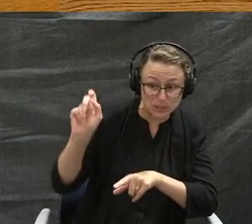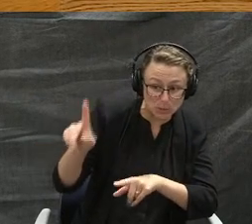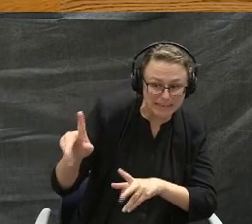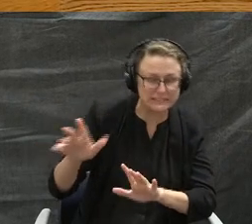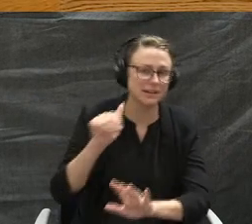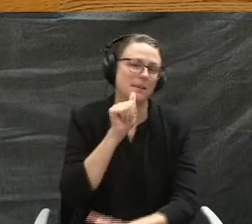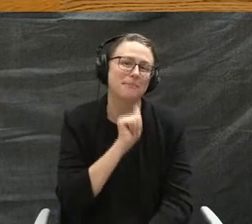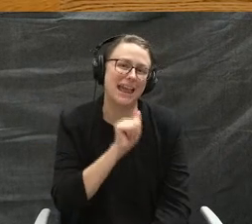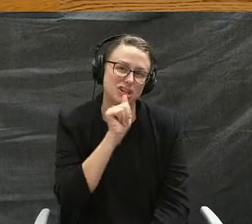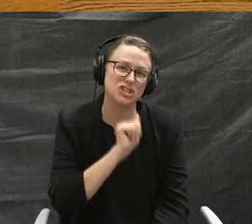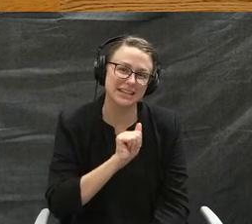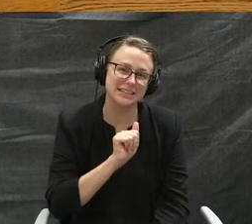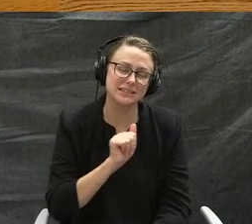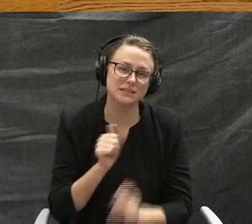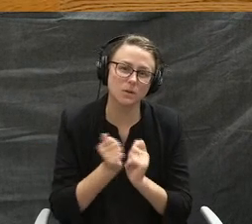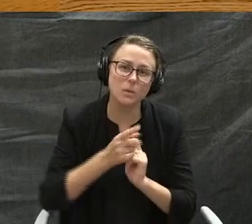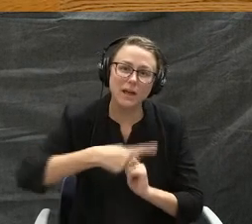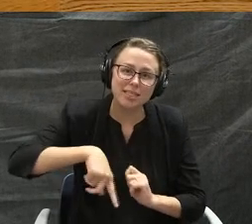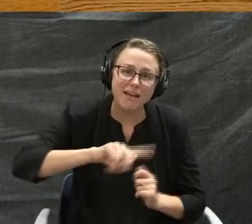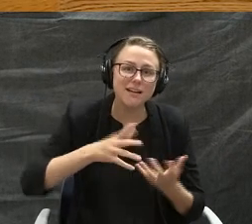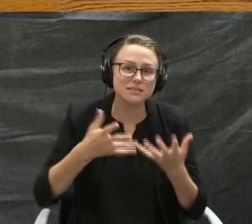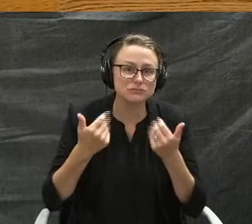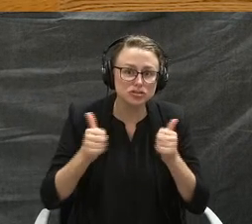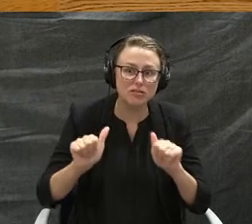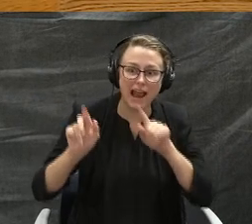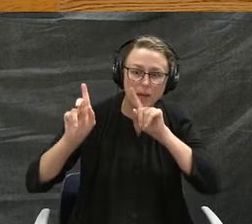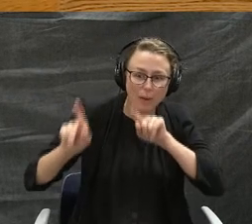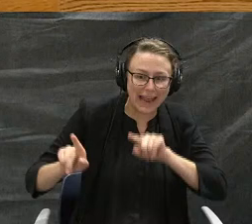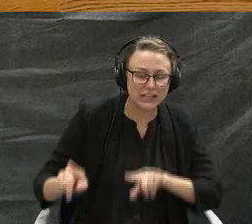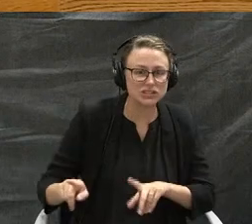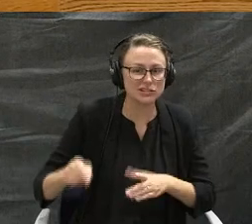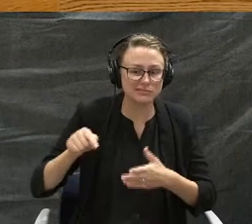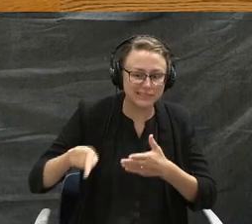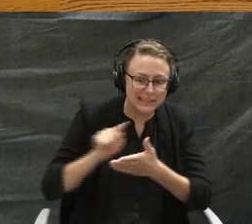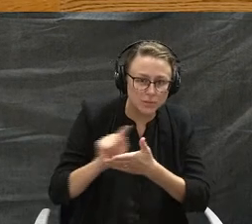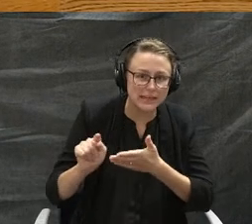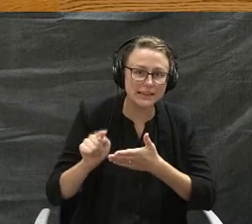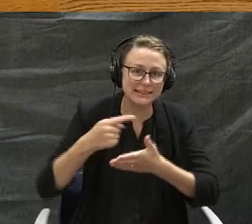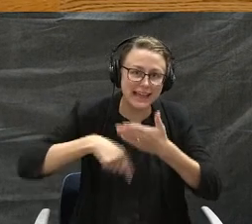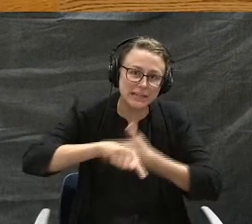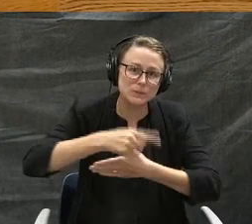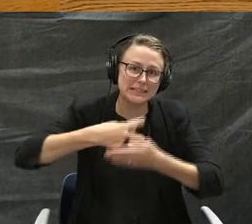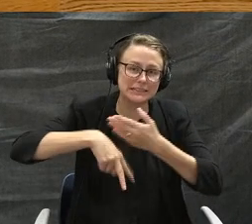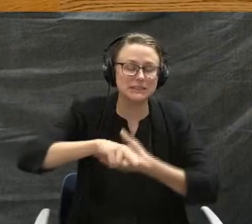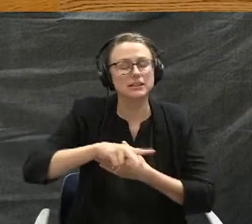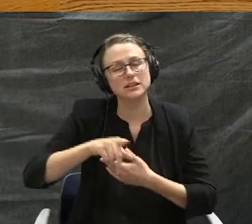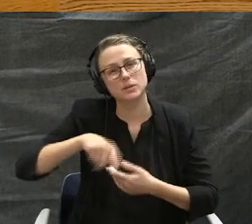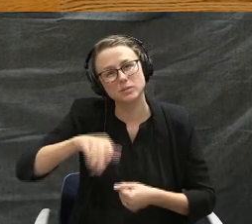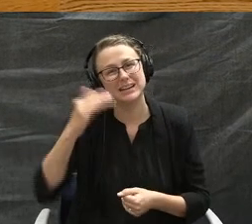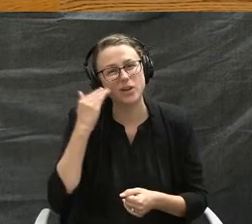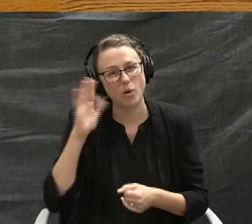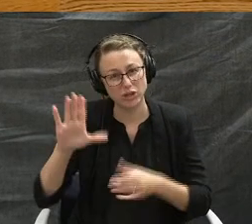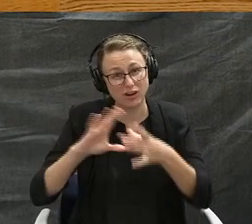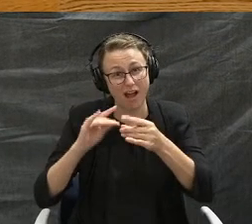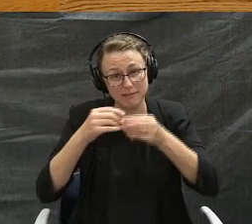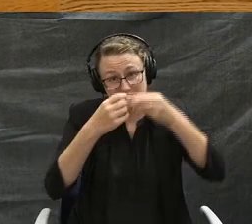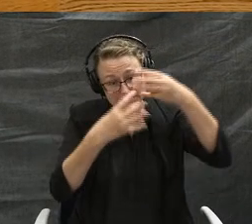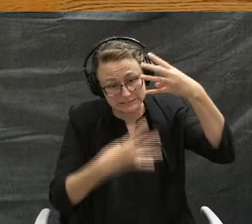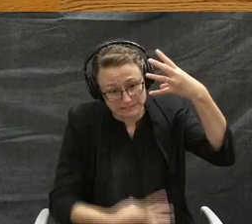those answers in the next couple weeks. It's quite a volume and I said, it's not that we're not doing anything else so.